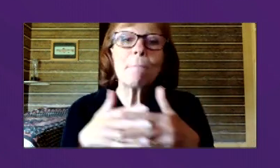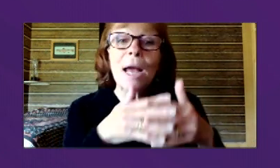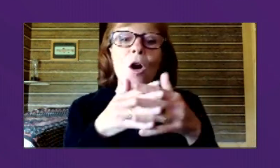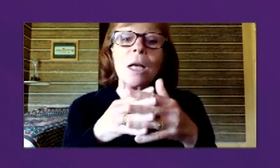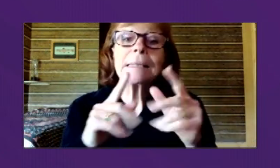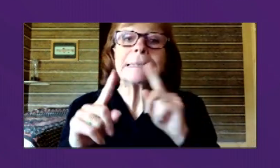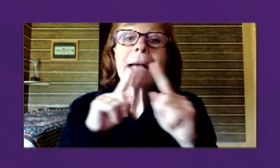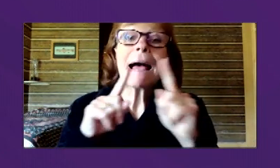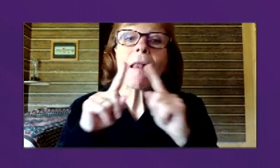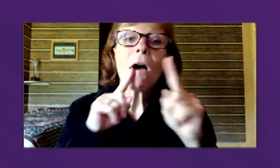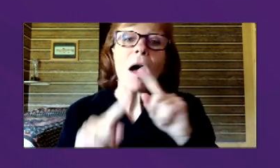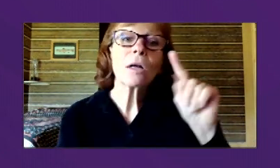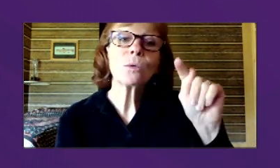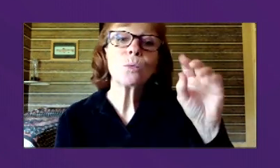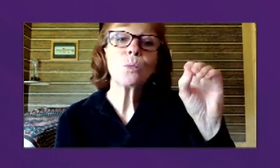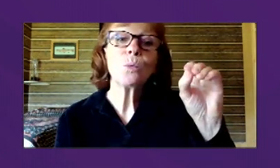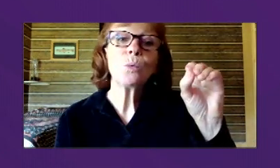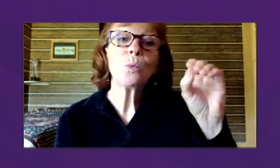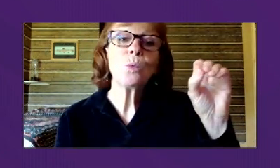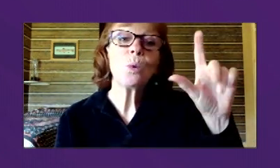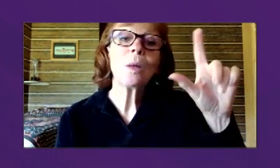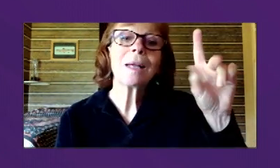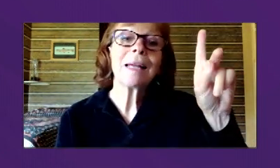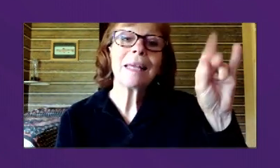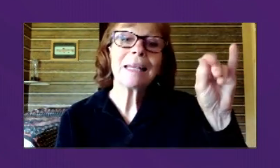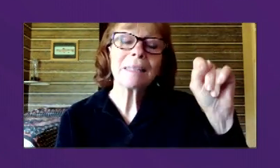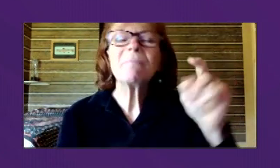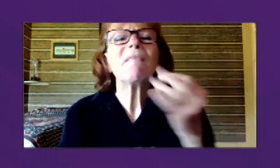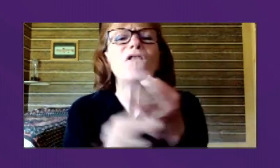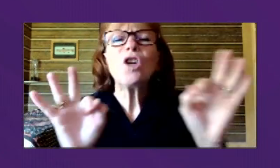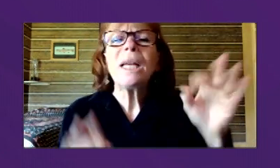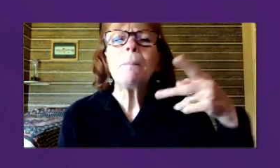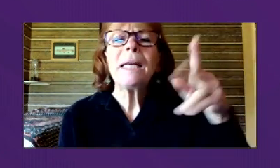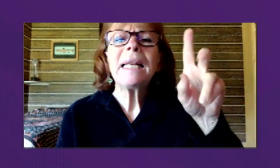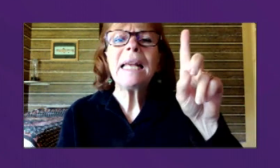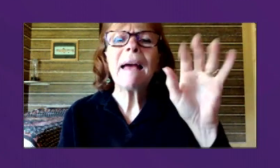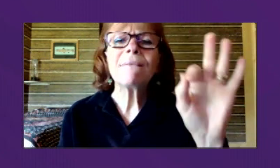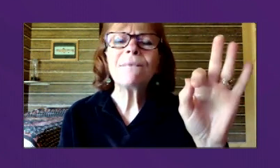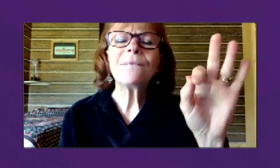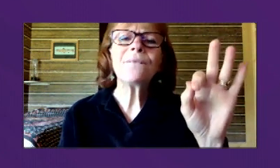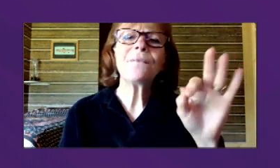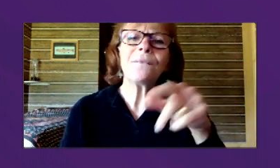This downloadable free PDF toolkit provides a basic grounding in the practice of dialogue.